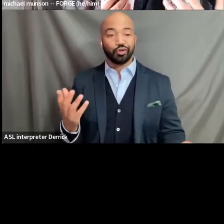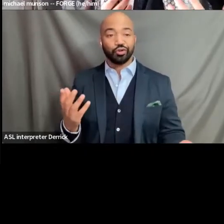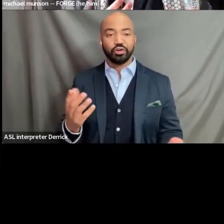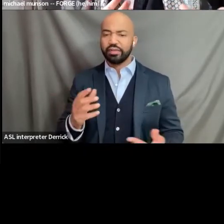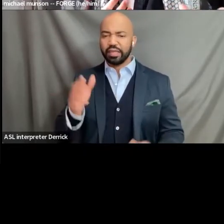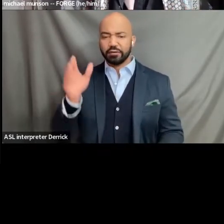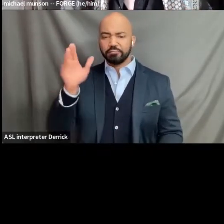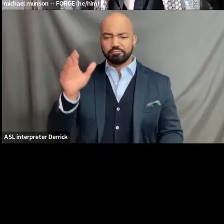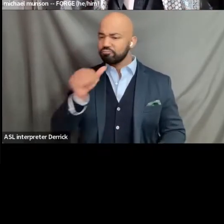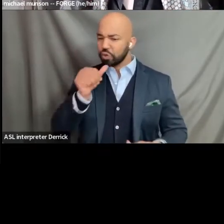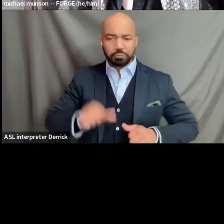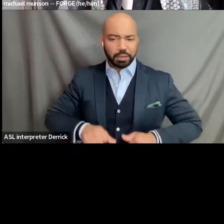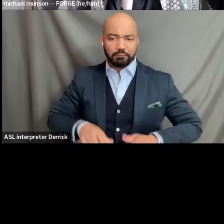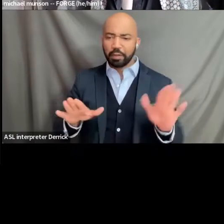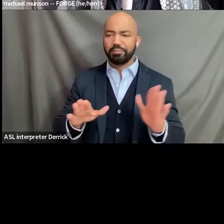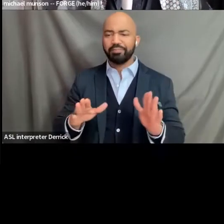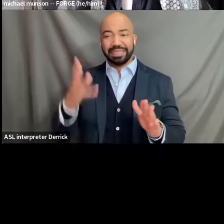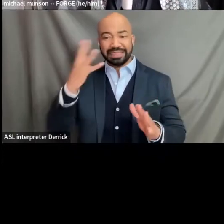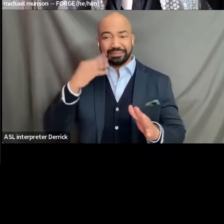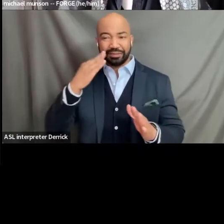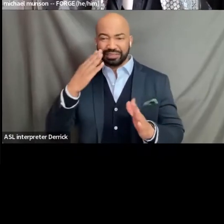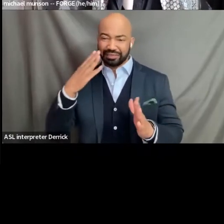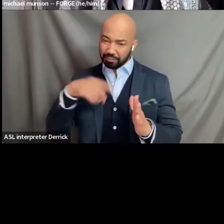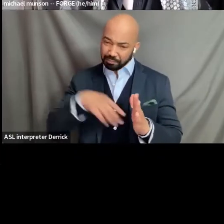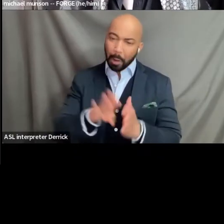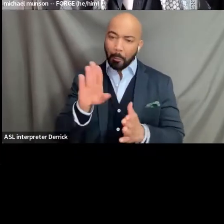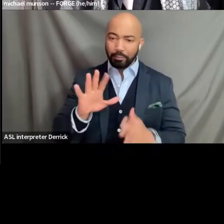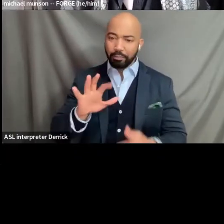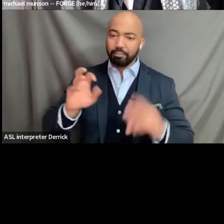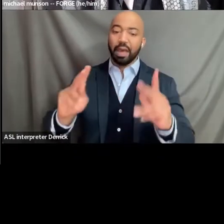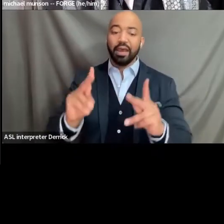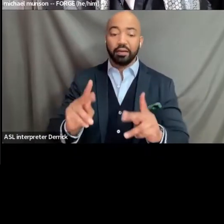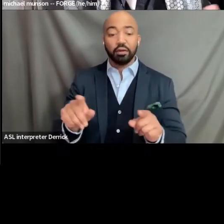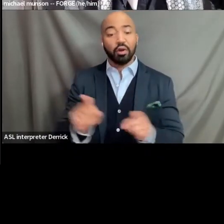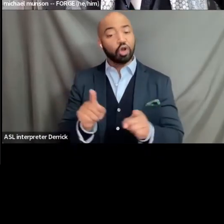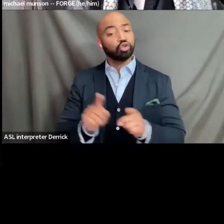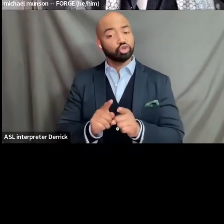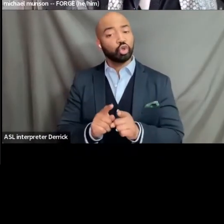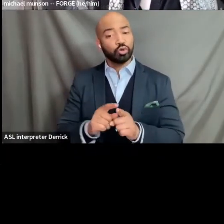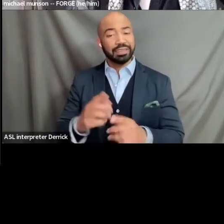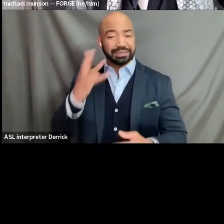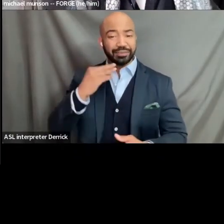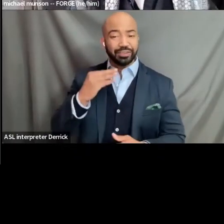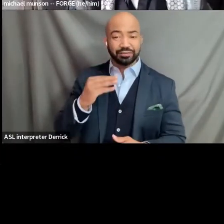Trans people can be and are survivors of violence and can still be resilient.